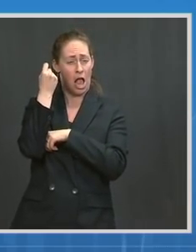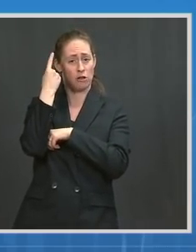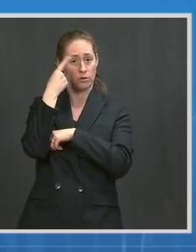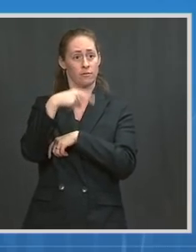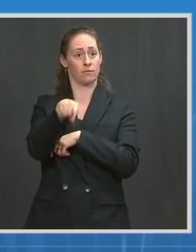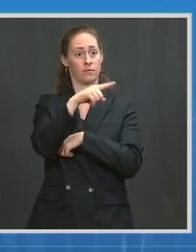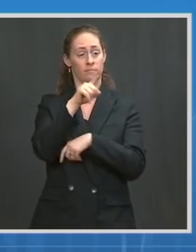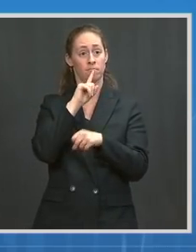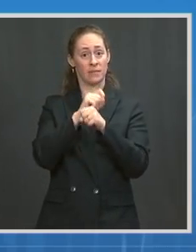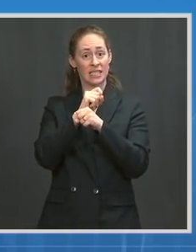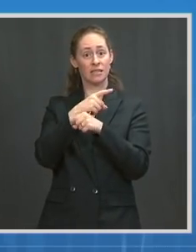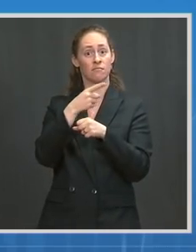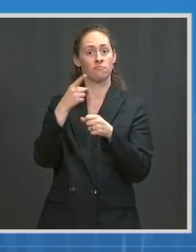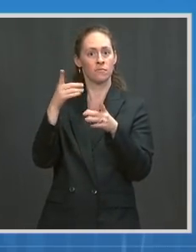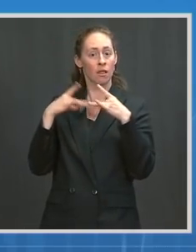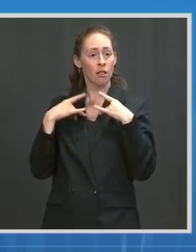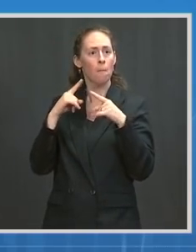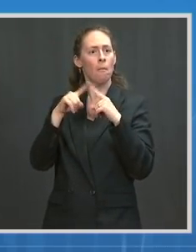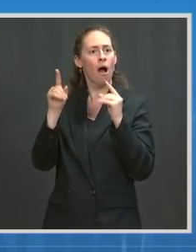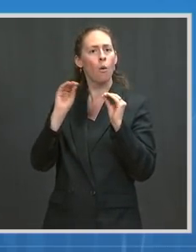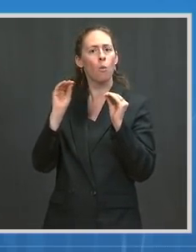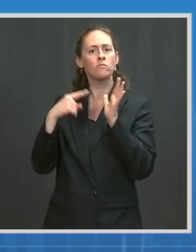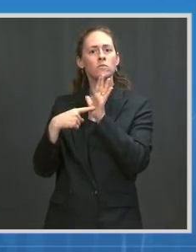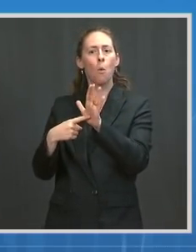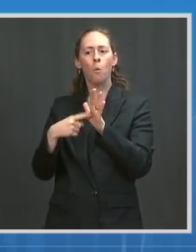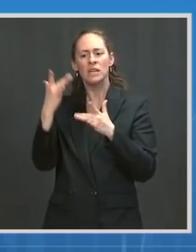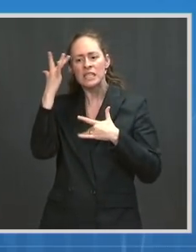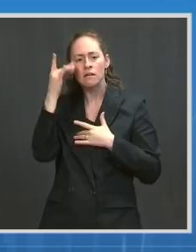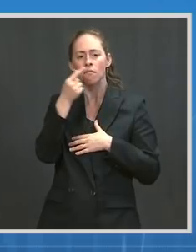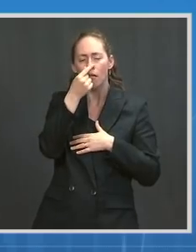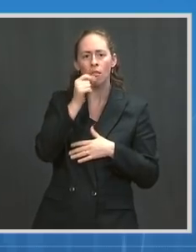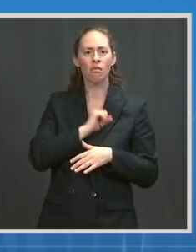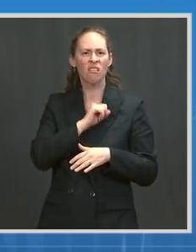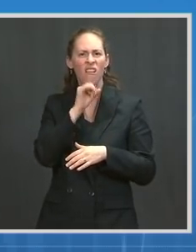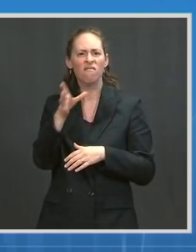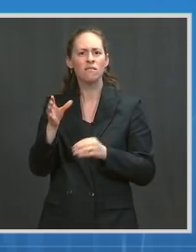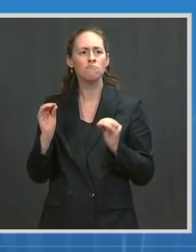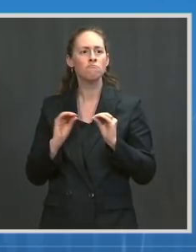to understand what happened there. All of the real-world data we've seen that's been in the published literature --